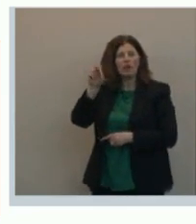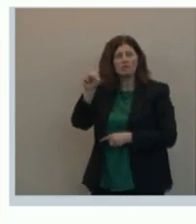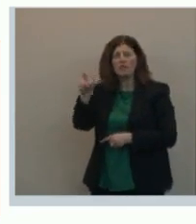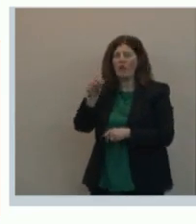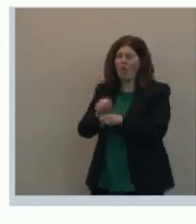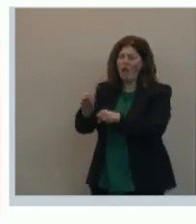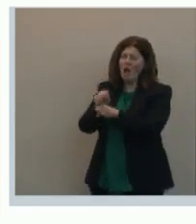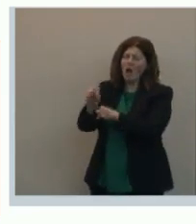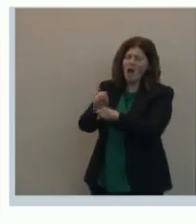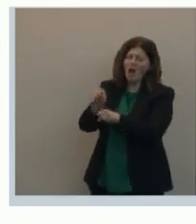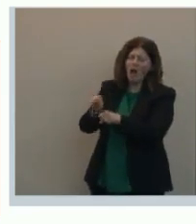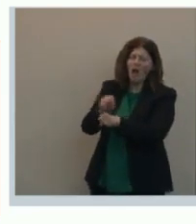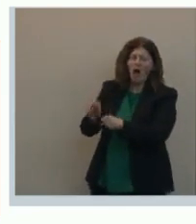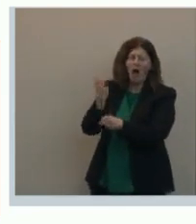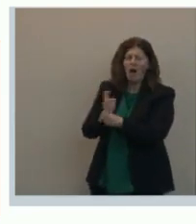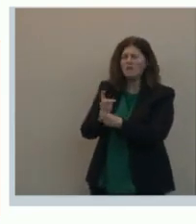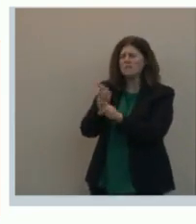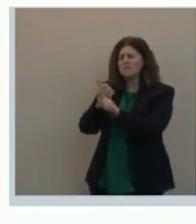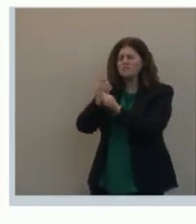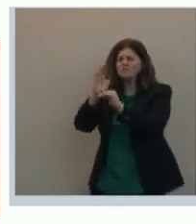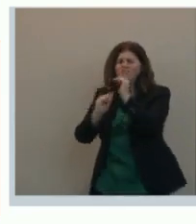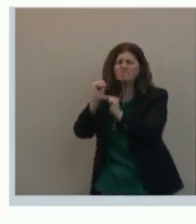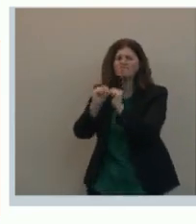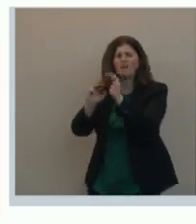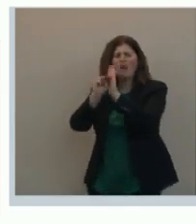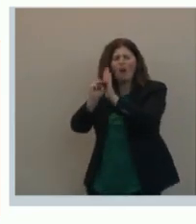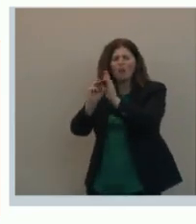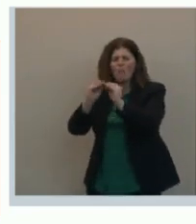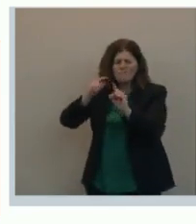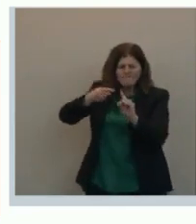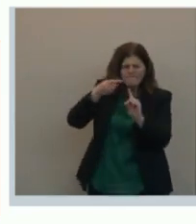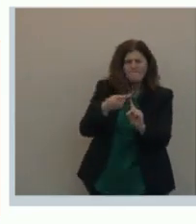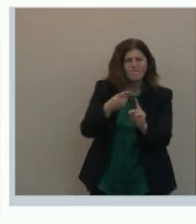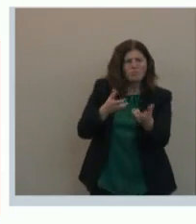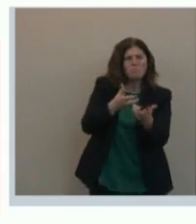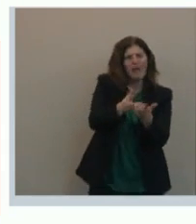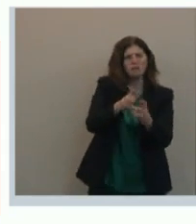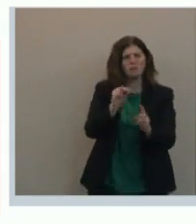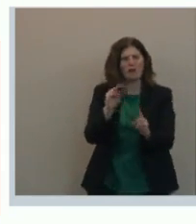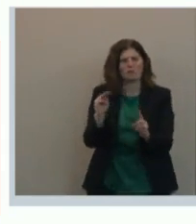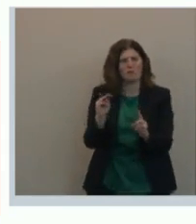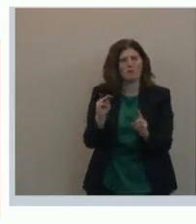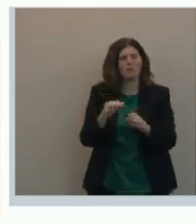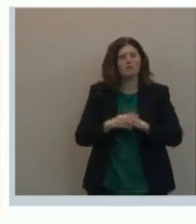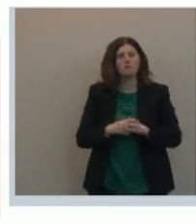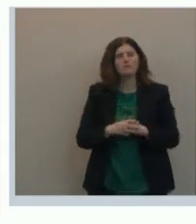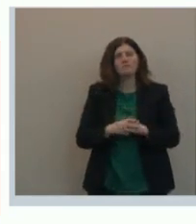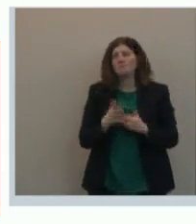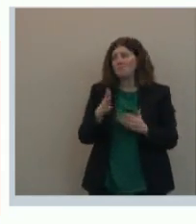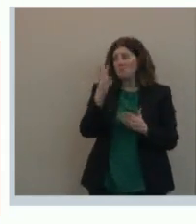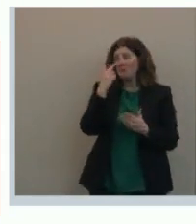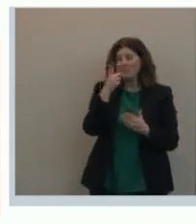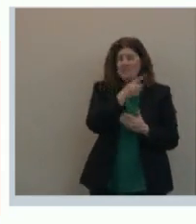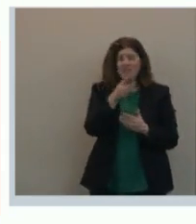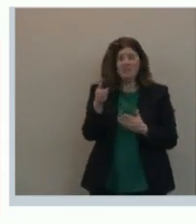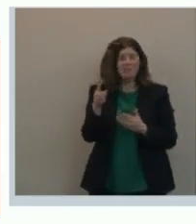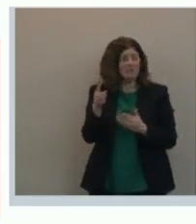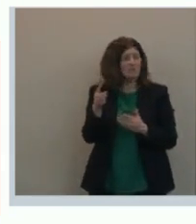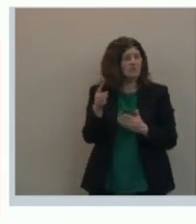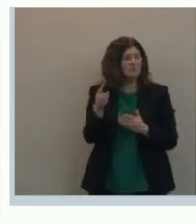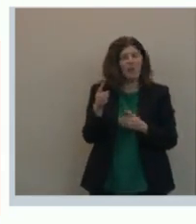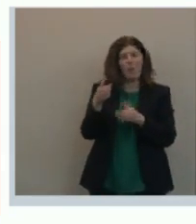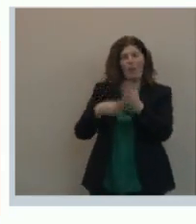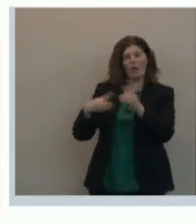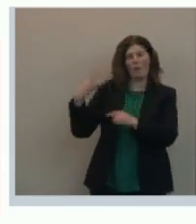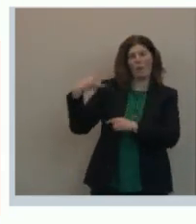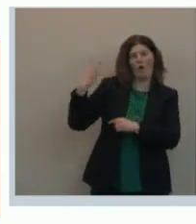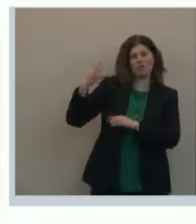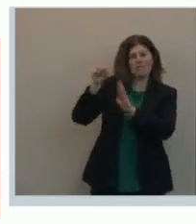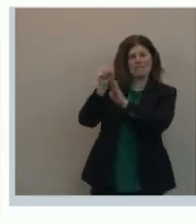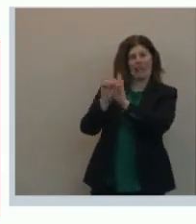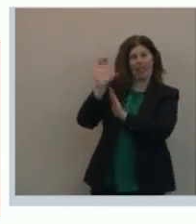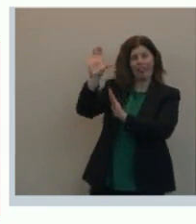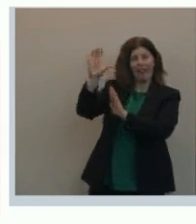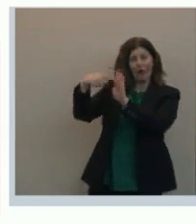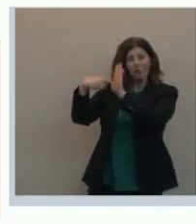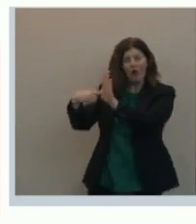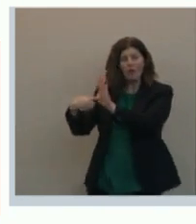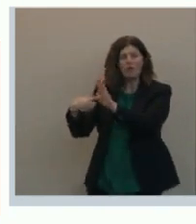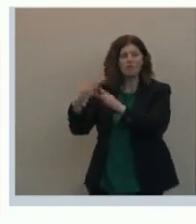I WANTED TO THANK JASON MITCHELL WHO IS THE CHIEF MEDICAL OFFICER OF PRESBYTERIAN, HE HAS SPENT AN ENORMOUS NUMBERS OF HOURS ALONG WITH HIS TEAM BUILDING A MODEL THAT IS MORE SPECIFIC TO NEW